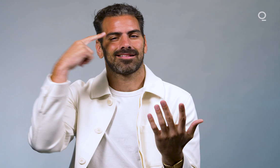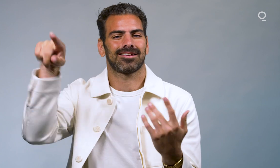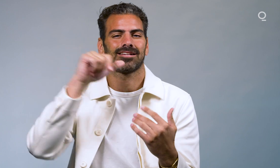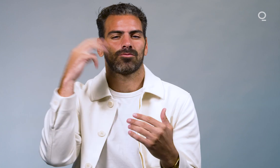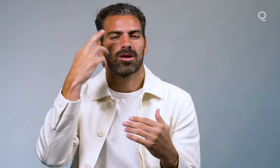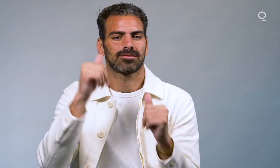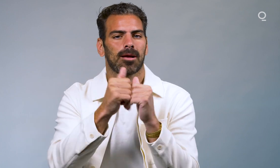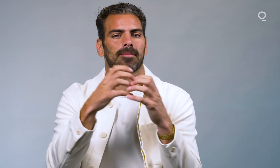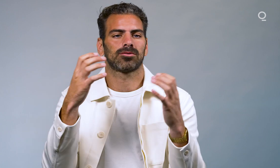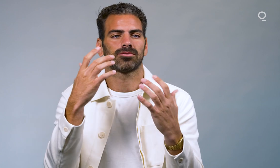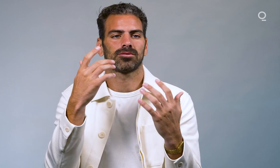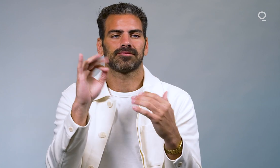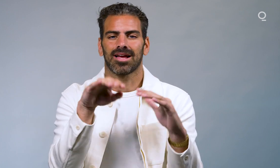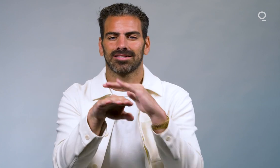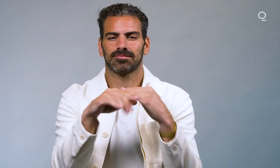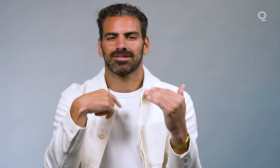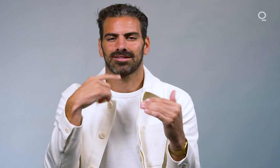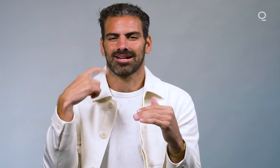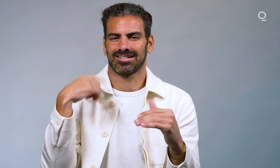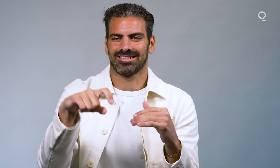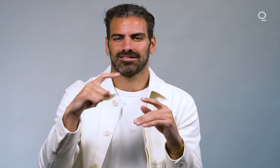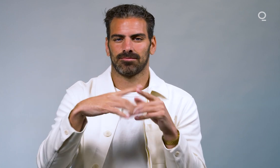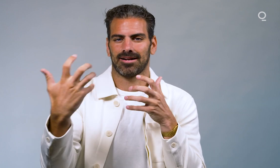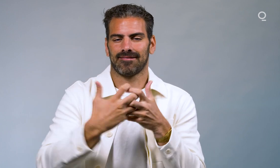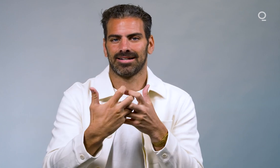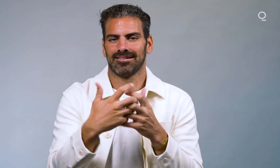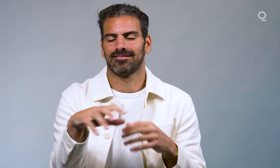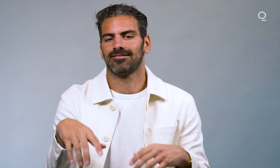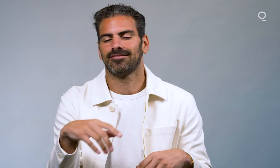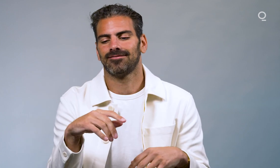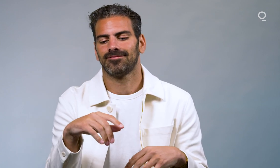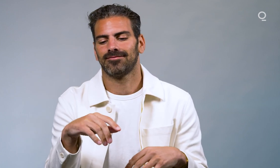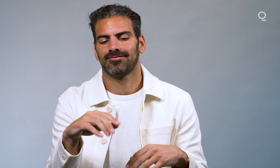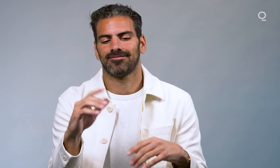Meaning 90% of the time I was lacking the ability to really communicate fully. I don't think they really understood